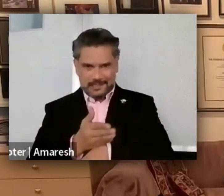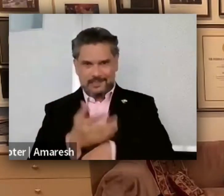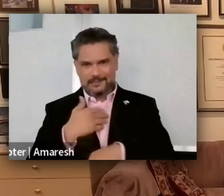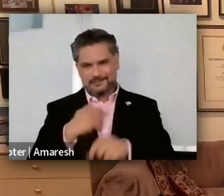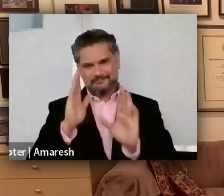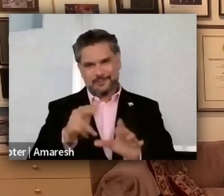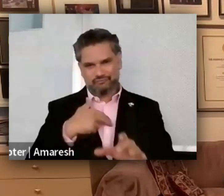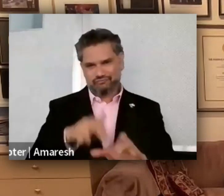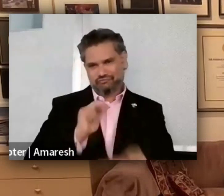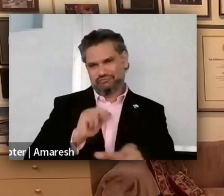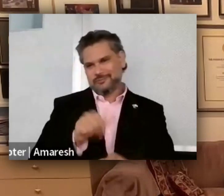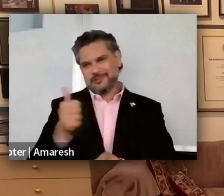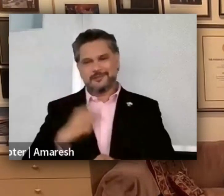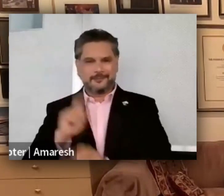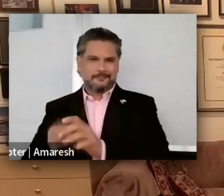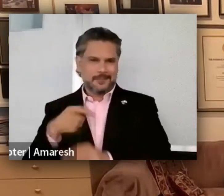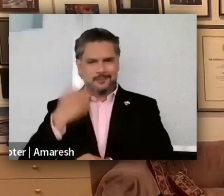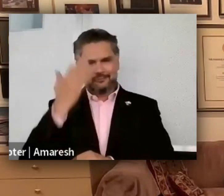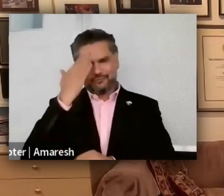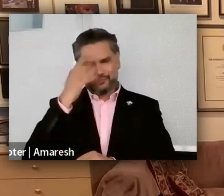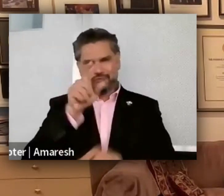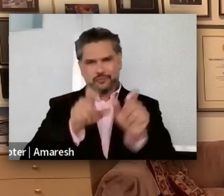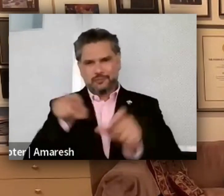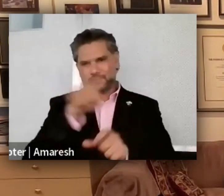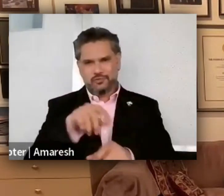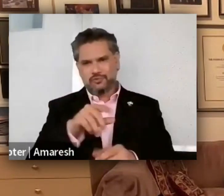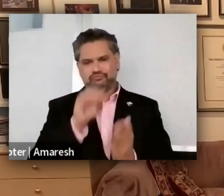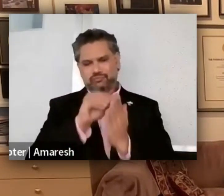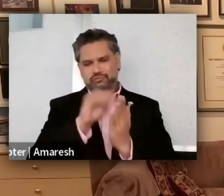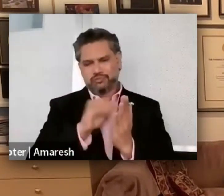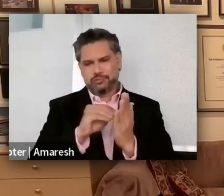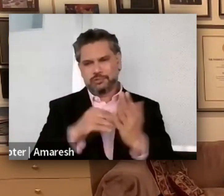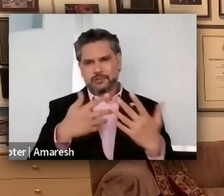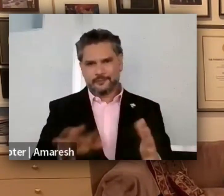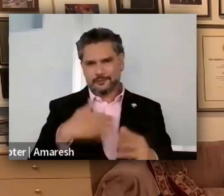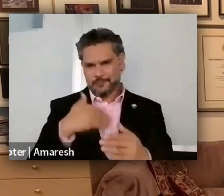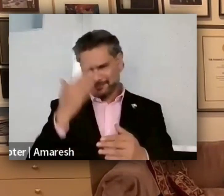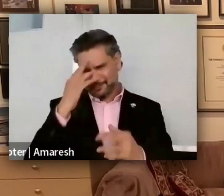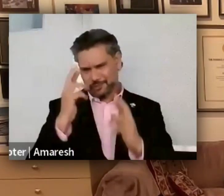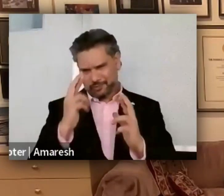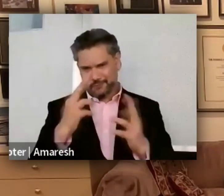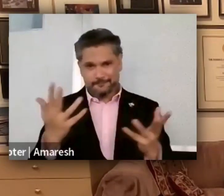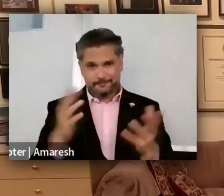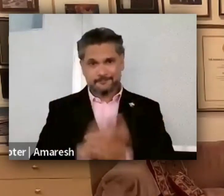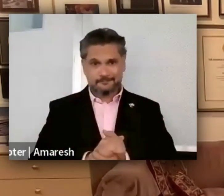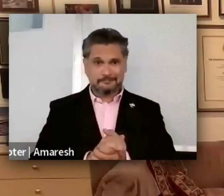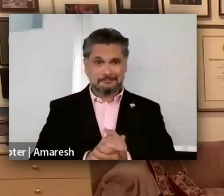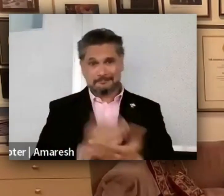I've taken a bunch of notes and I know you'll share some of the things that came up today as well because we've had an automatic note taker.